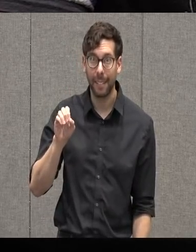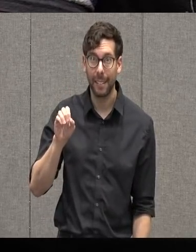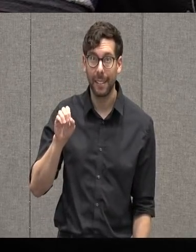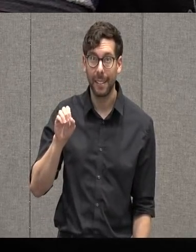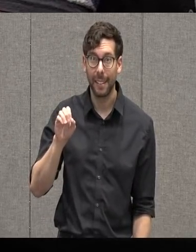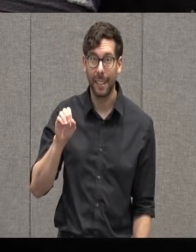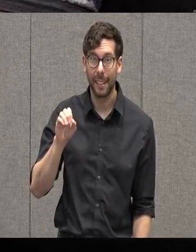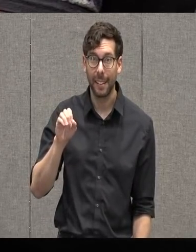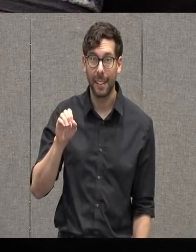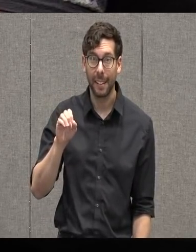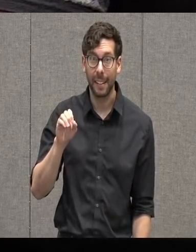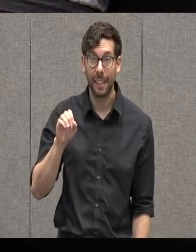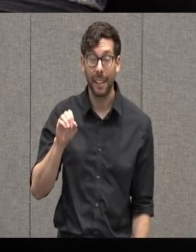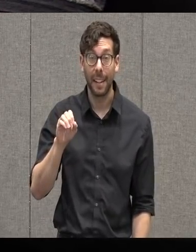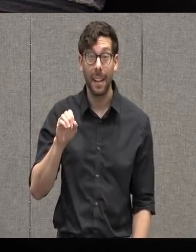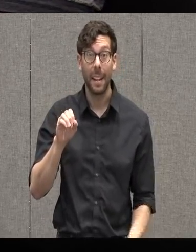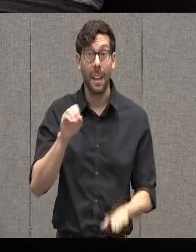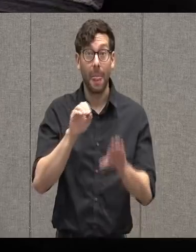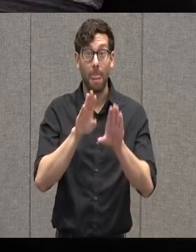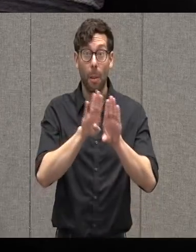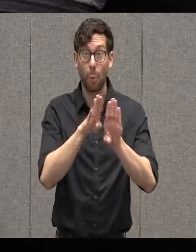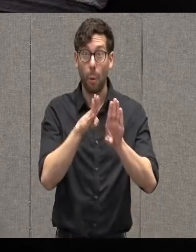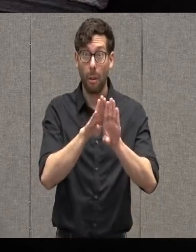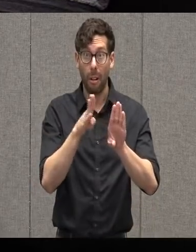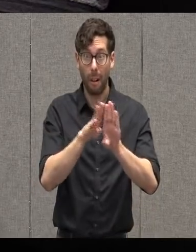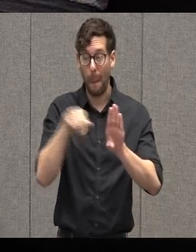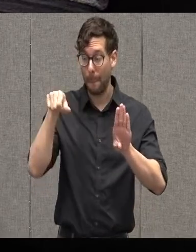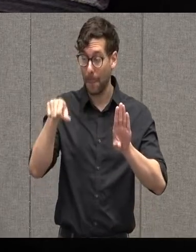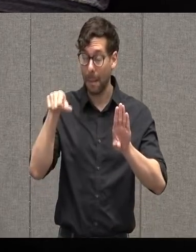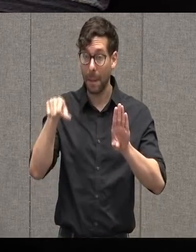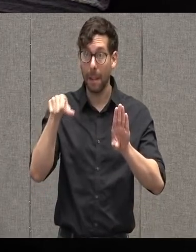Doorbells keep swinging. Ding-dong.